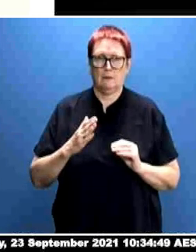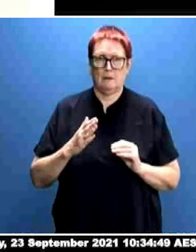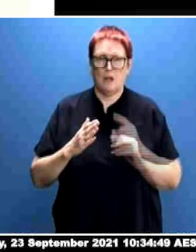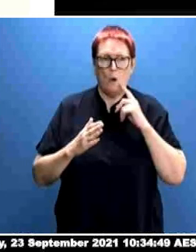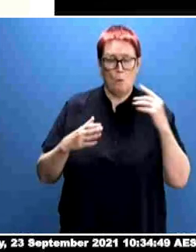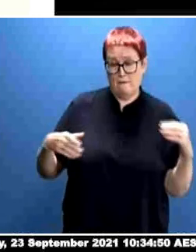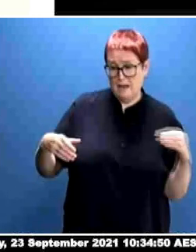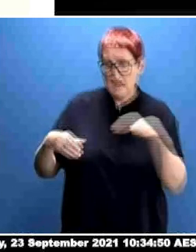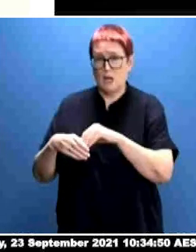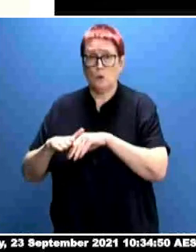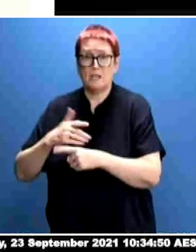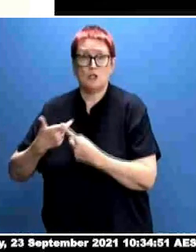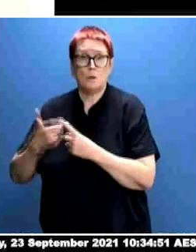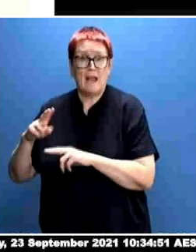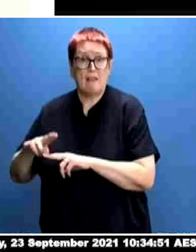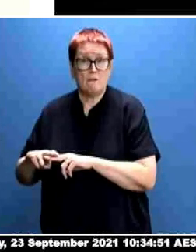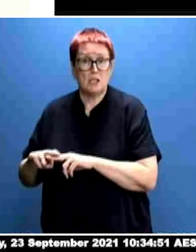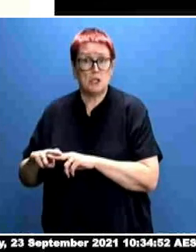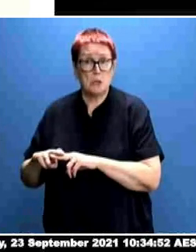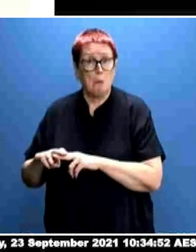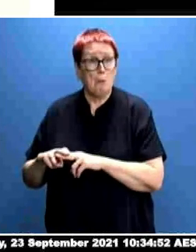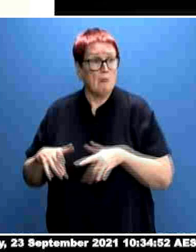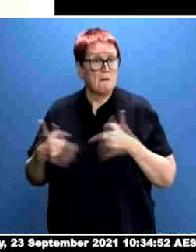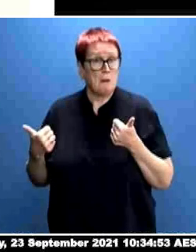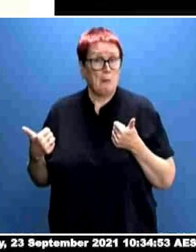into our service and it has fit quite well with our Sanctuary Model.